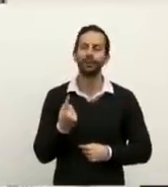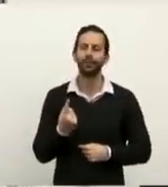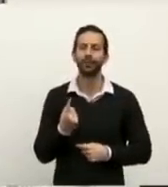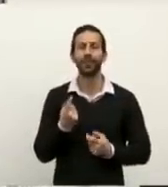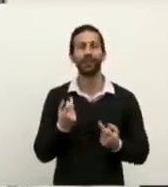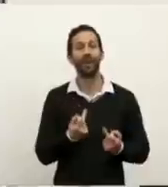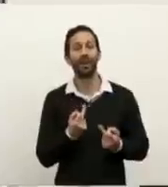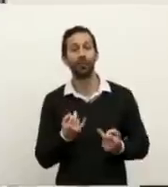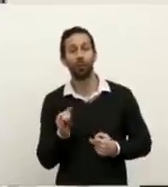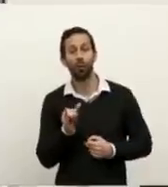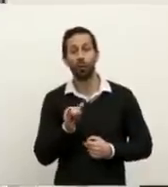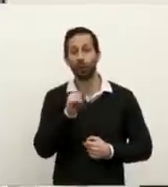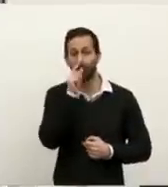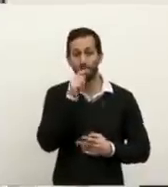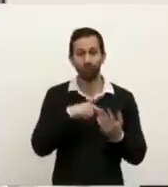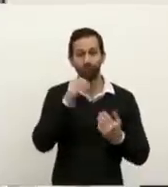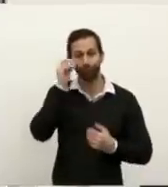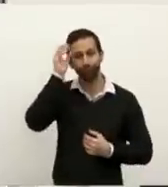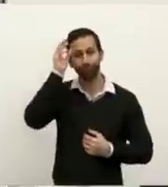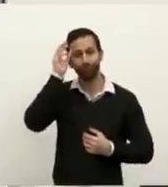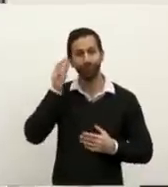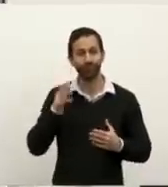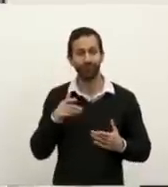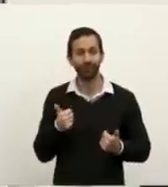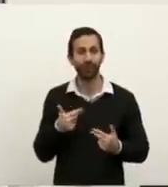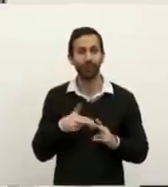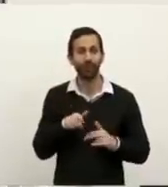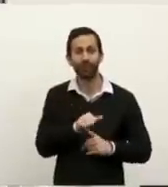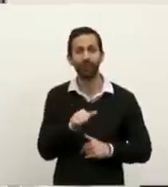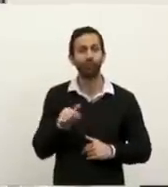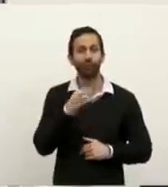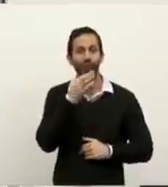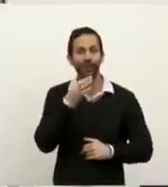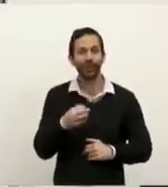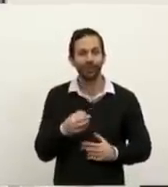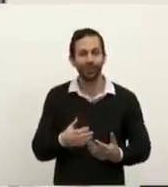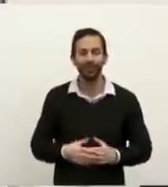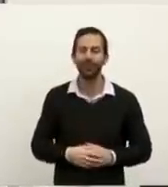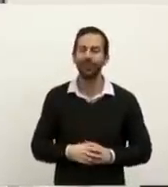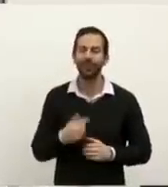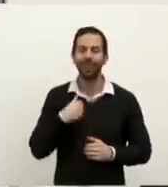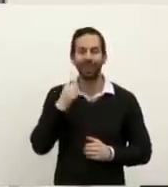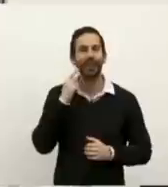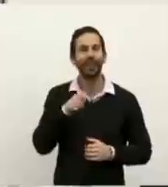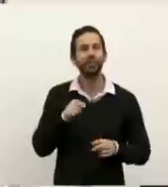or able to do some complicated requests. And that's a bit of a challenge where there's no.